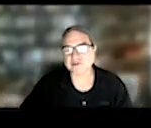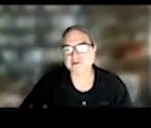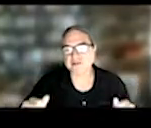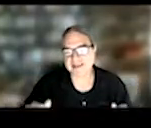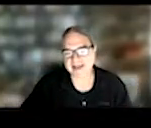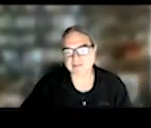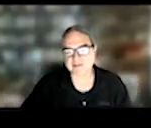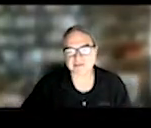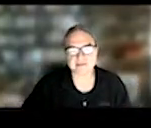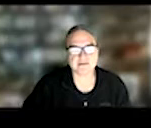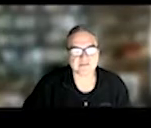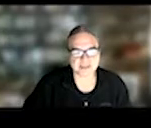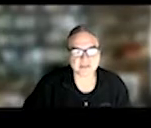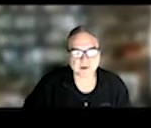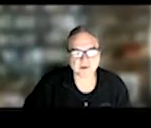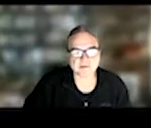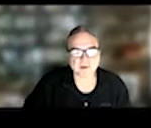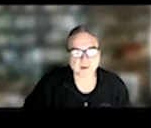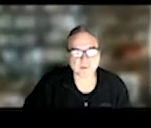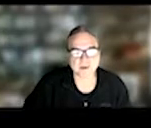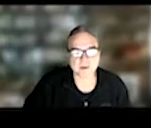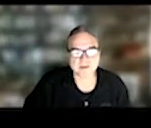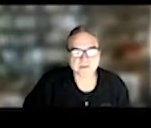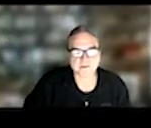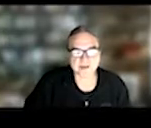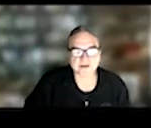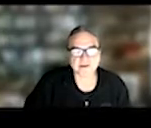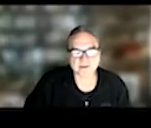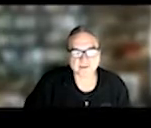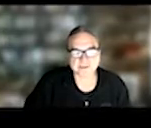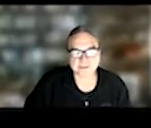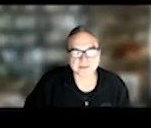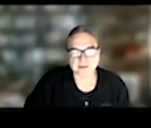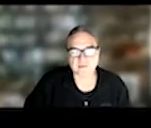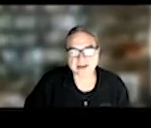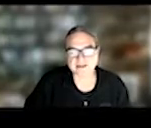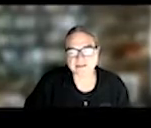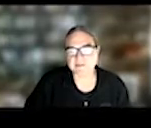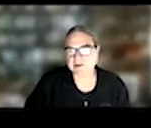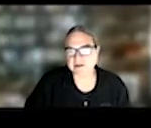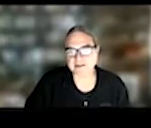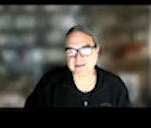original inhabitants of each part of the globe. So that includes in the U.S American Indians